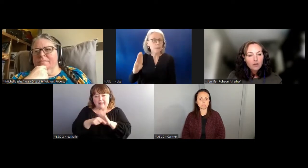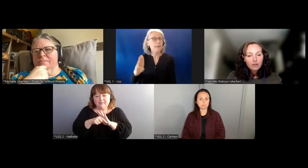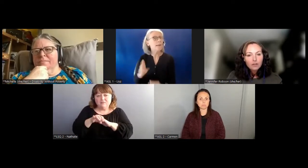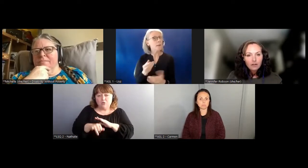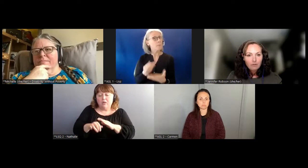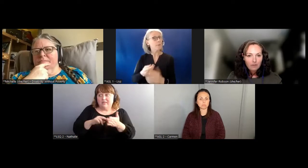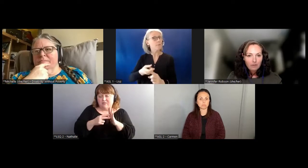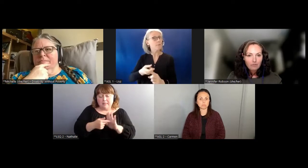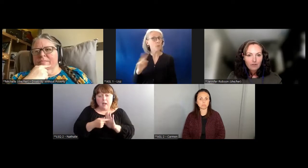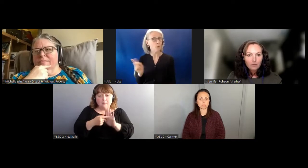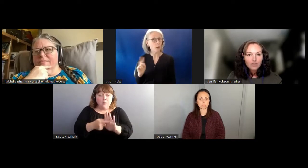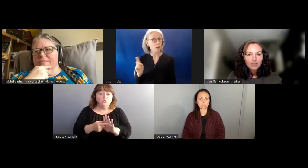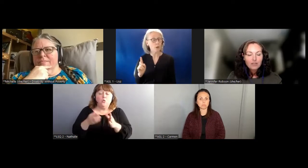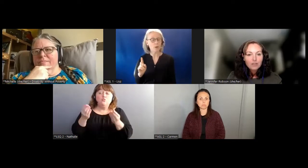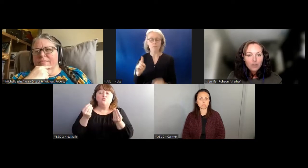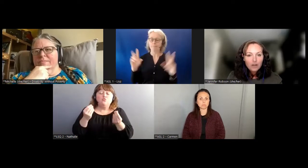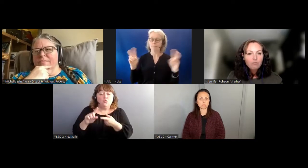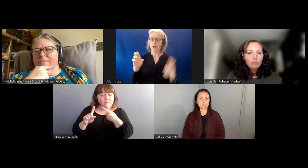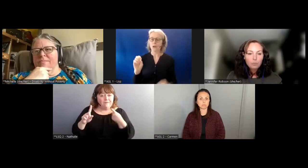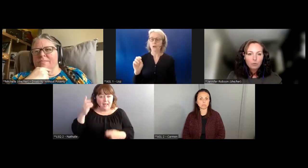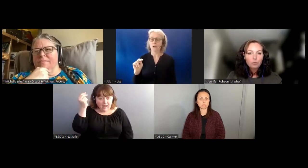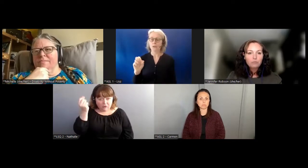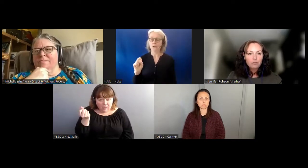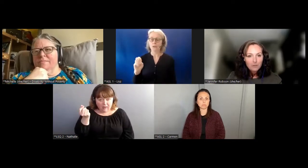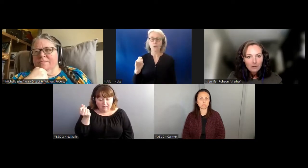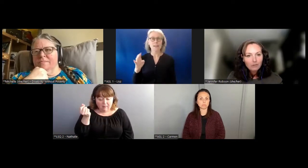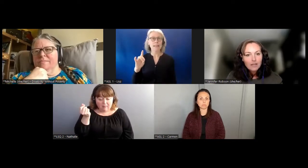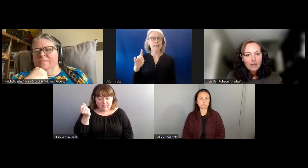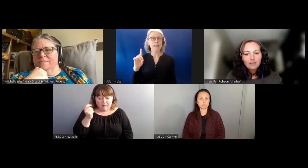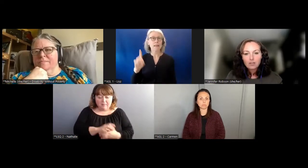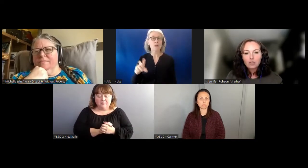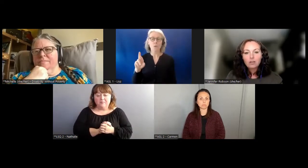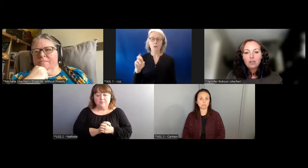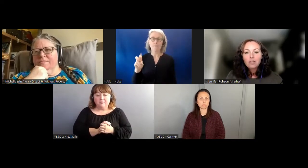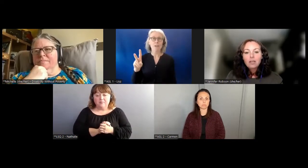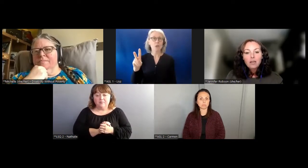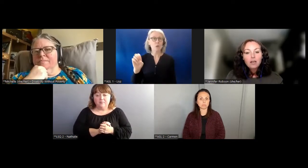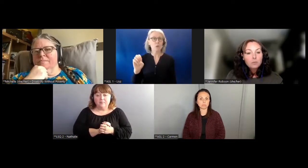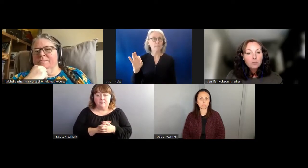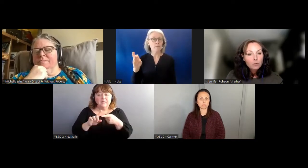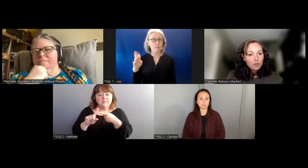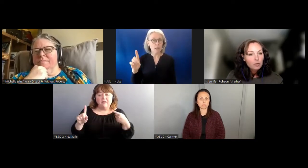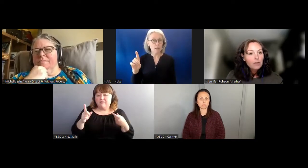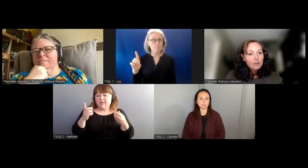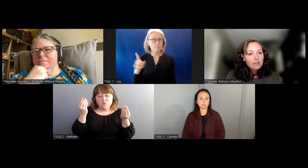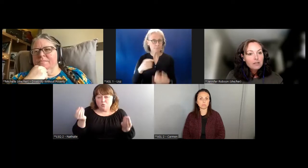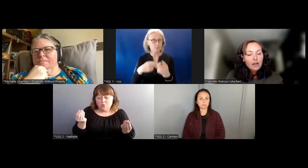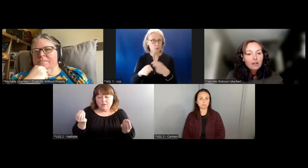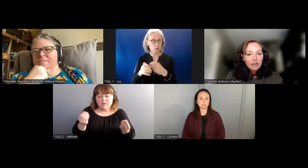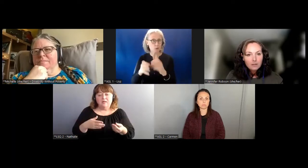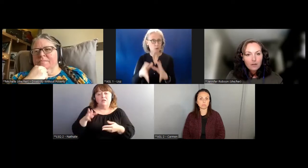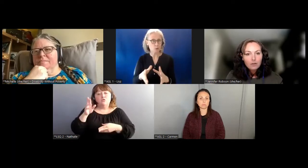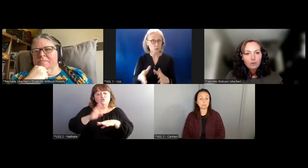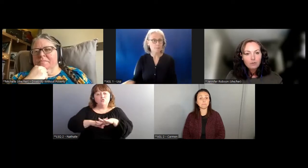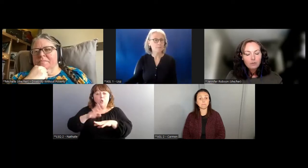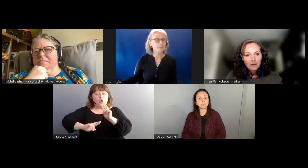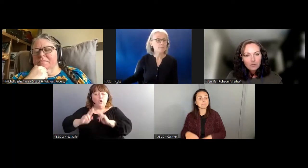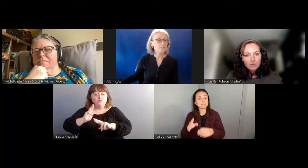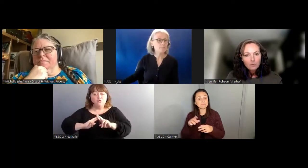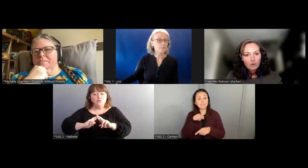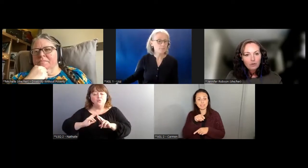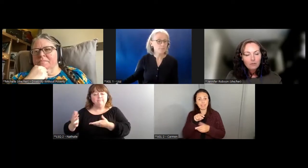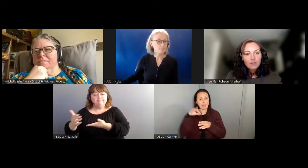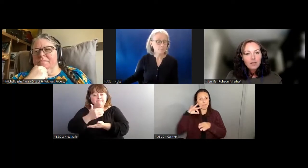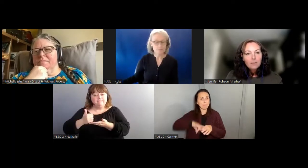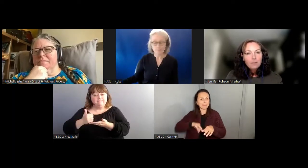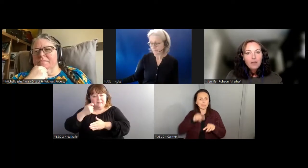REVENUE FUND. THE GENERAL POOL FROM GENERAL TAXATION. THAT MEANS UNLIKE OTHER BENEFITS